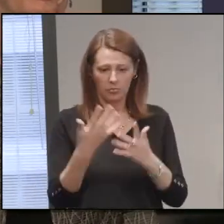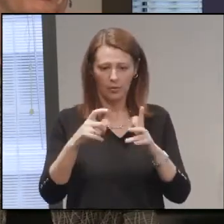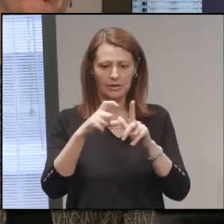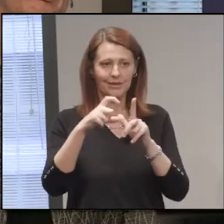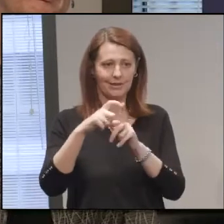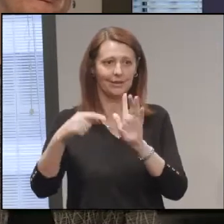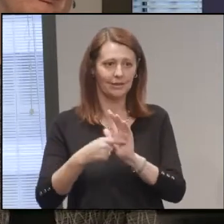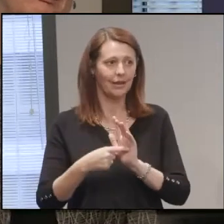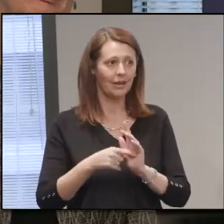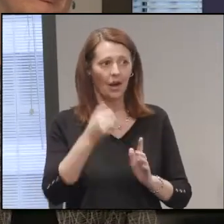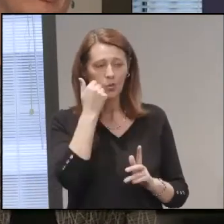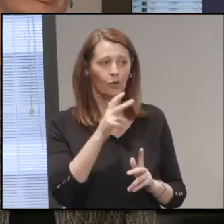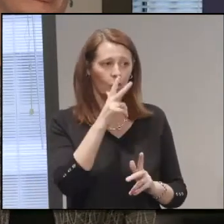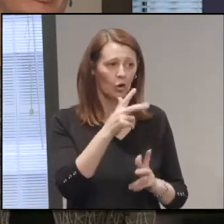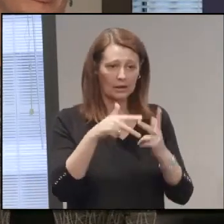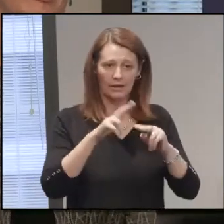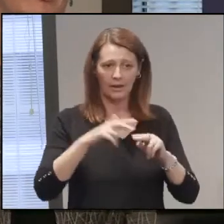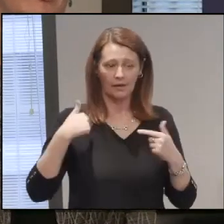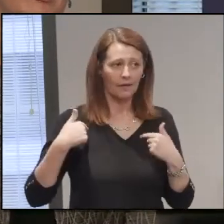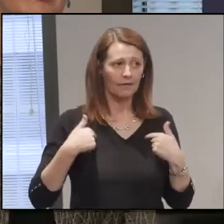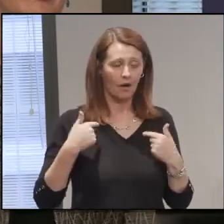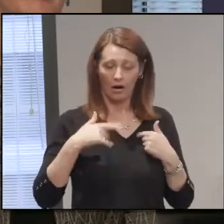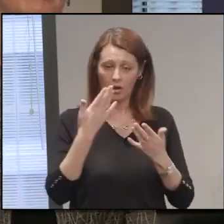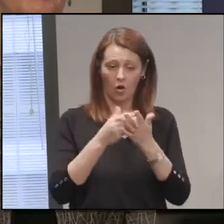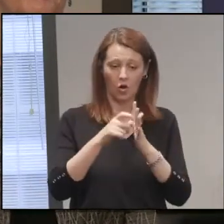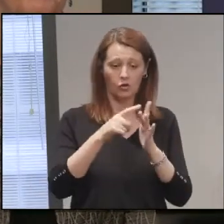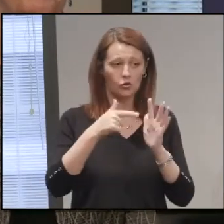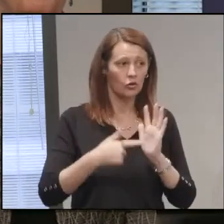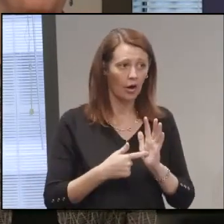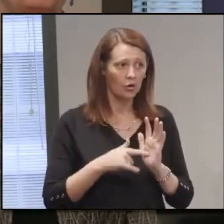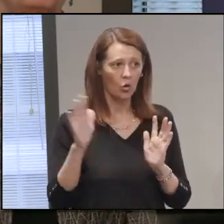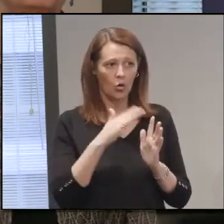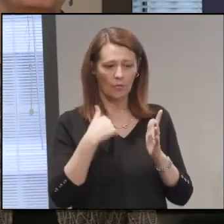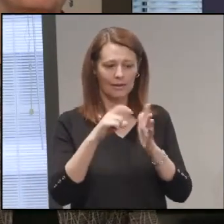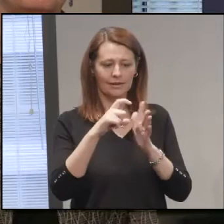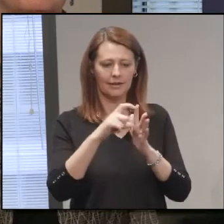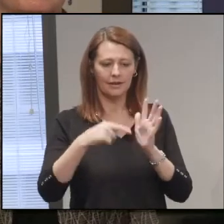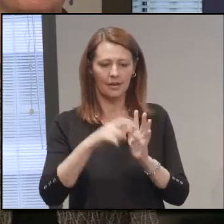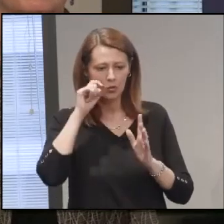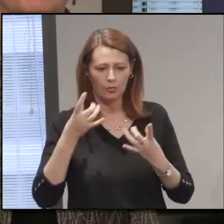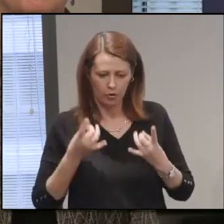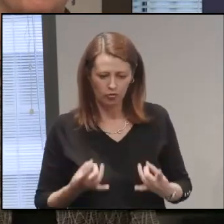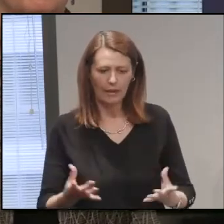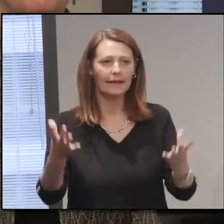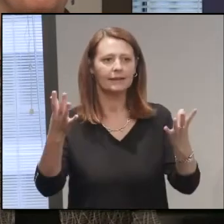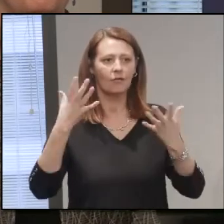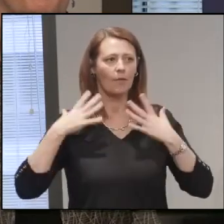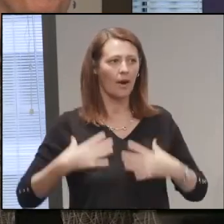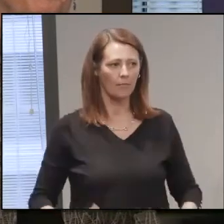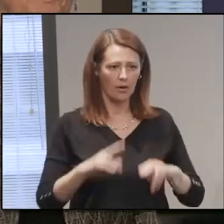I always joke around that if I go on a diet all my DDT will be released from my body fat into my